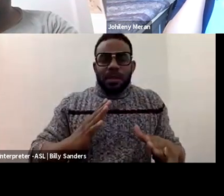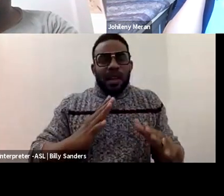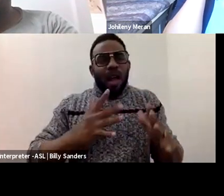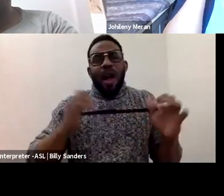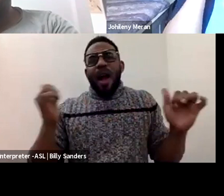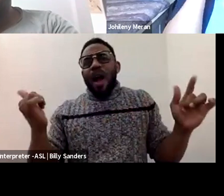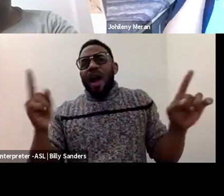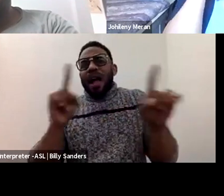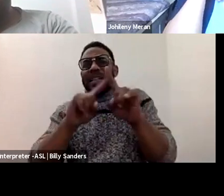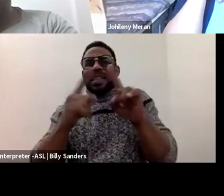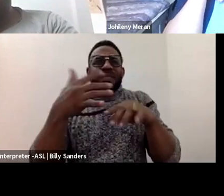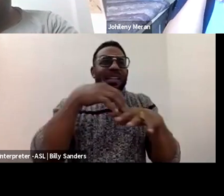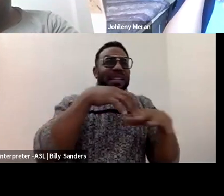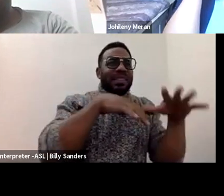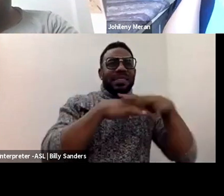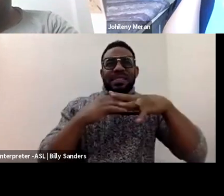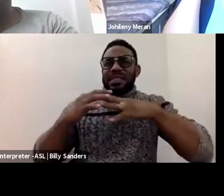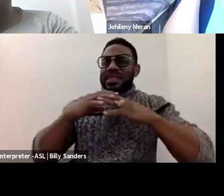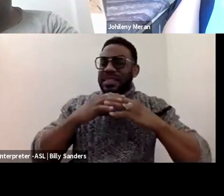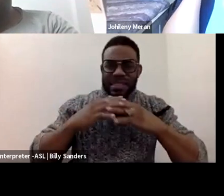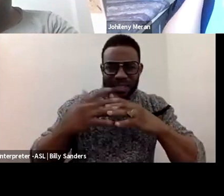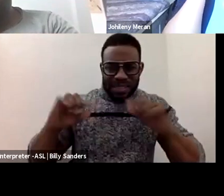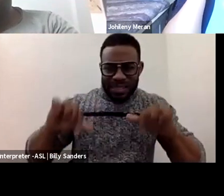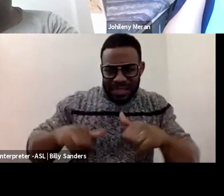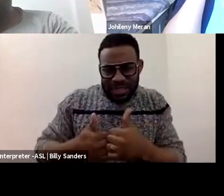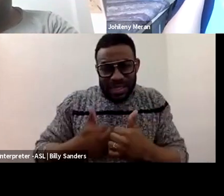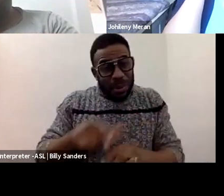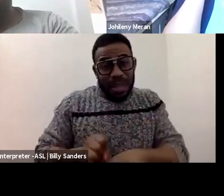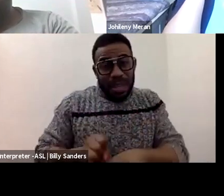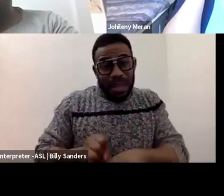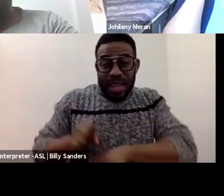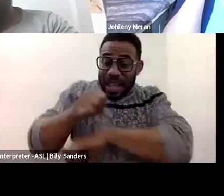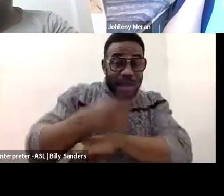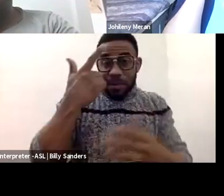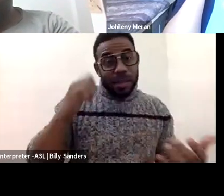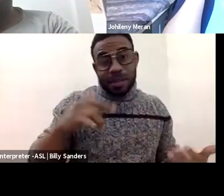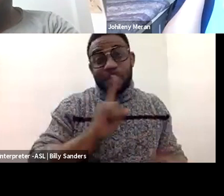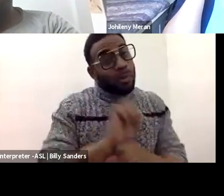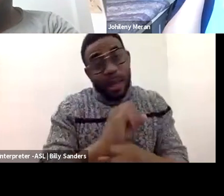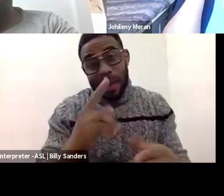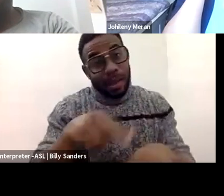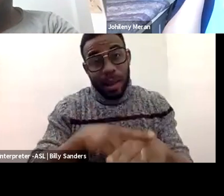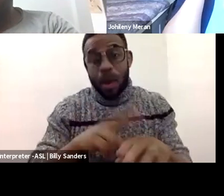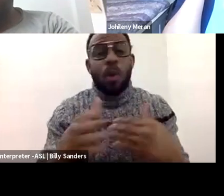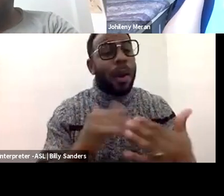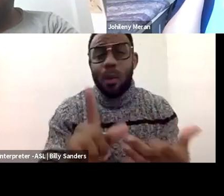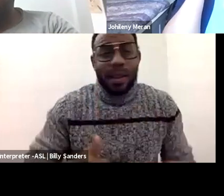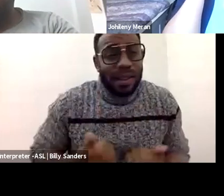intersectional challenges you will encounter because that is the reality no matter where you are.